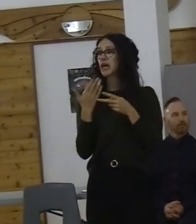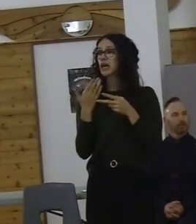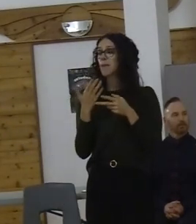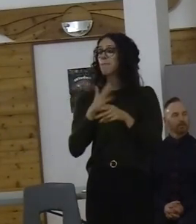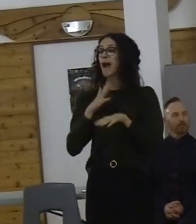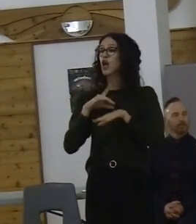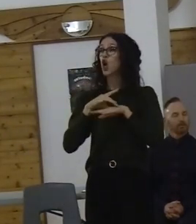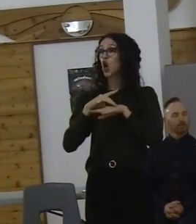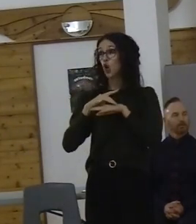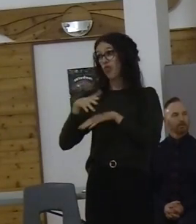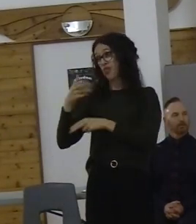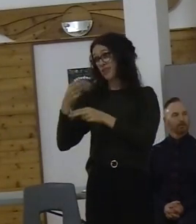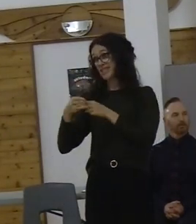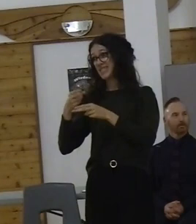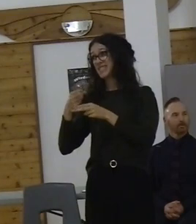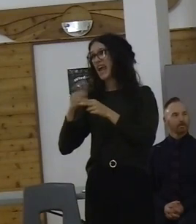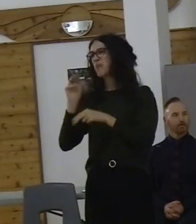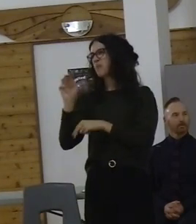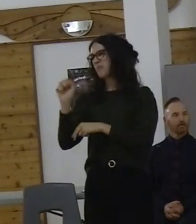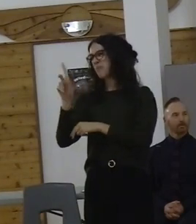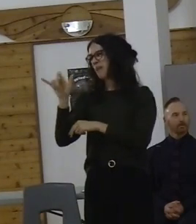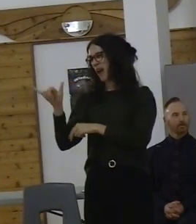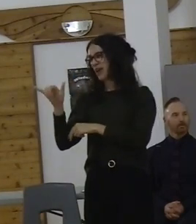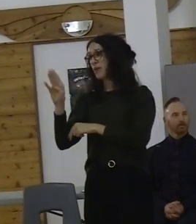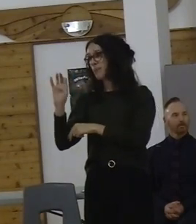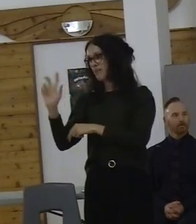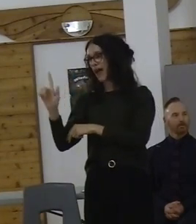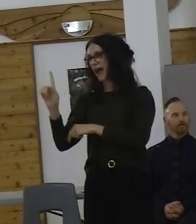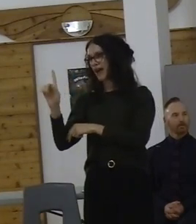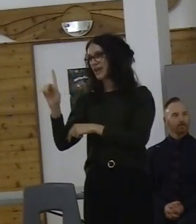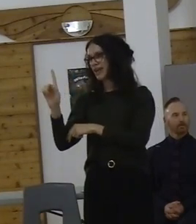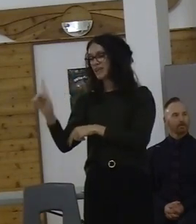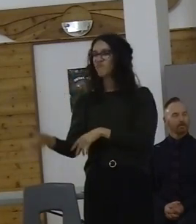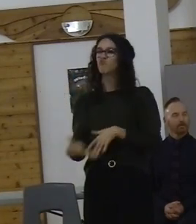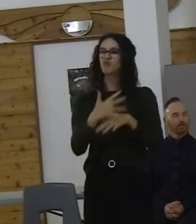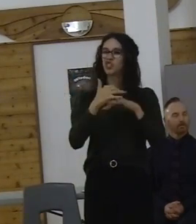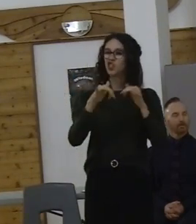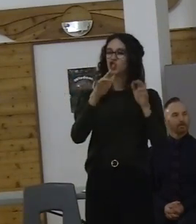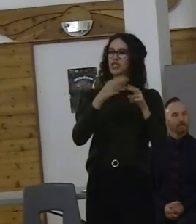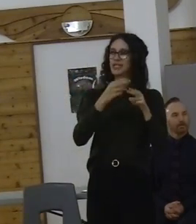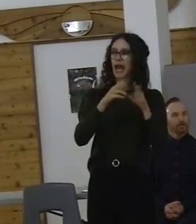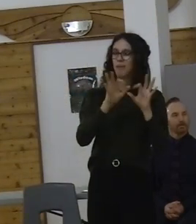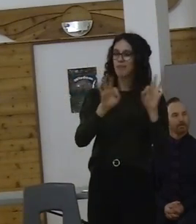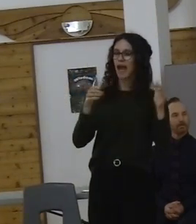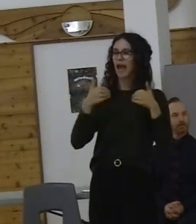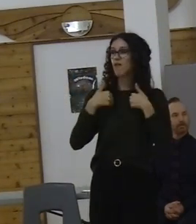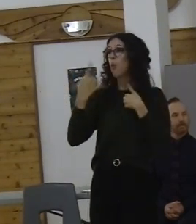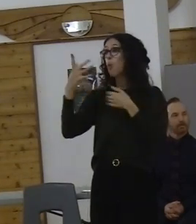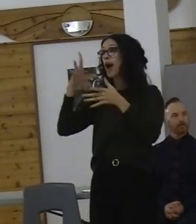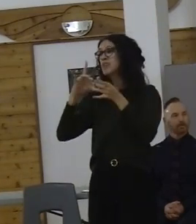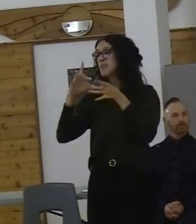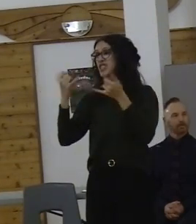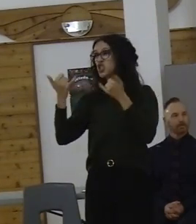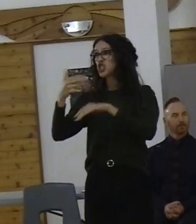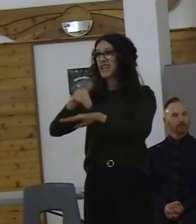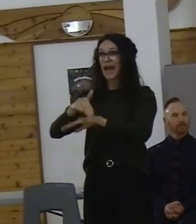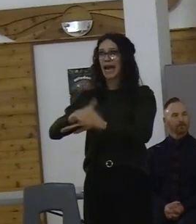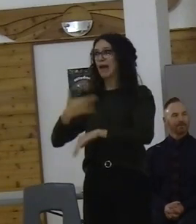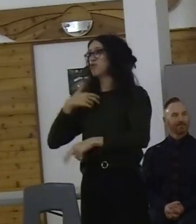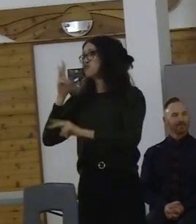is Mary Black but I'm going to give you one message and I'm going to give you one message because I only have two minutes to talk here